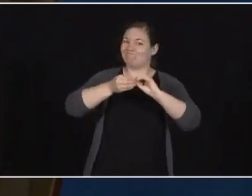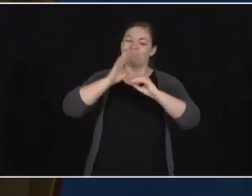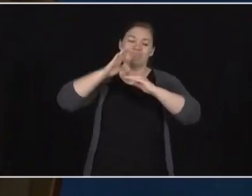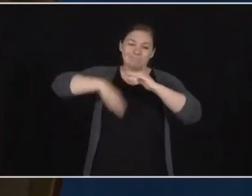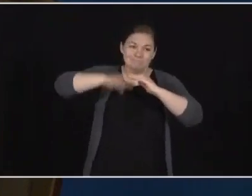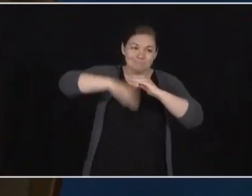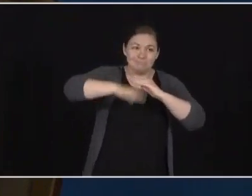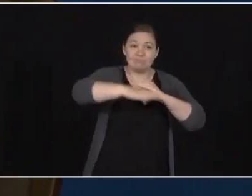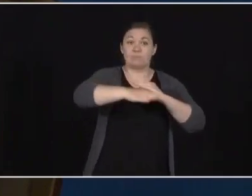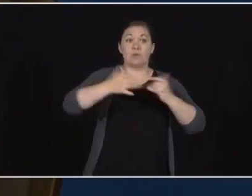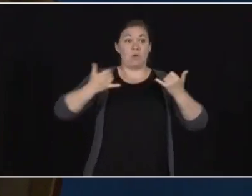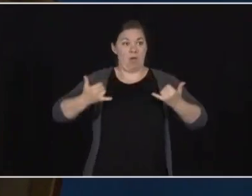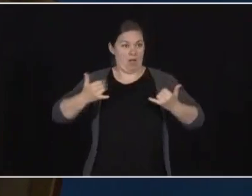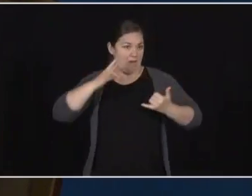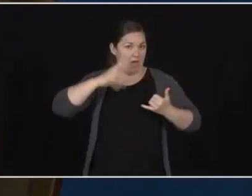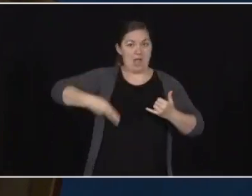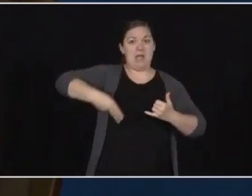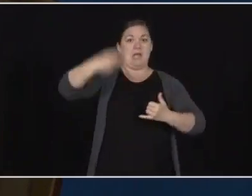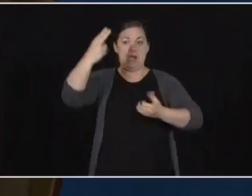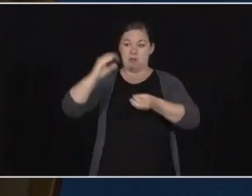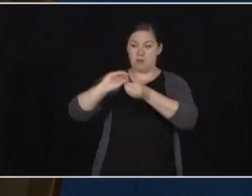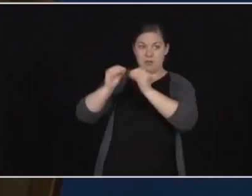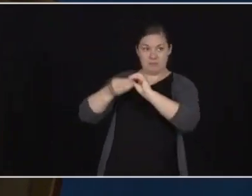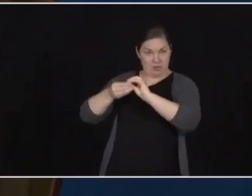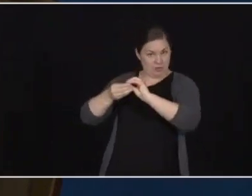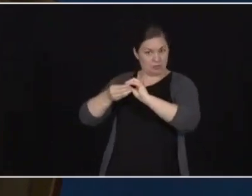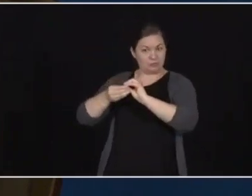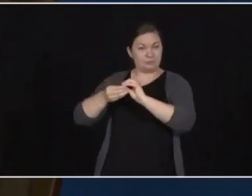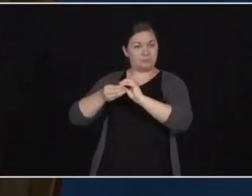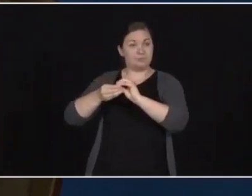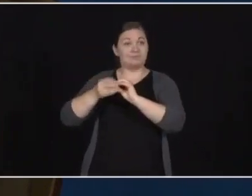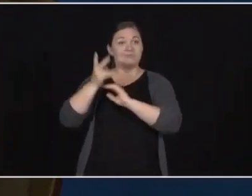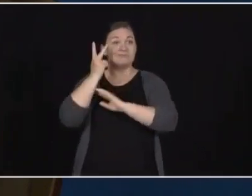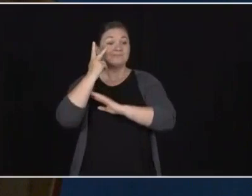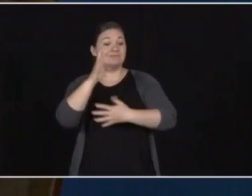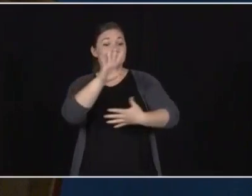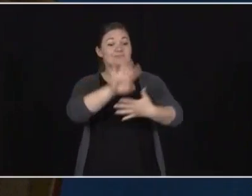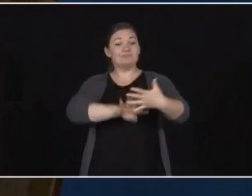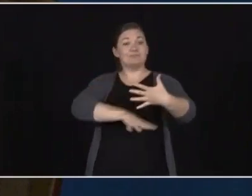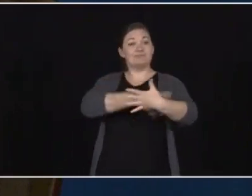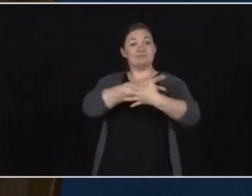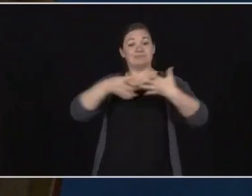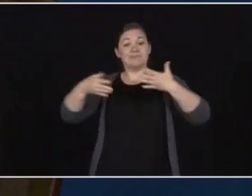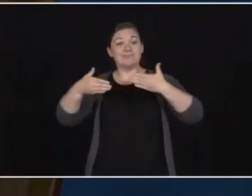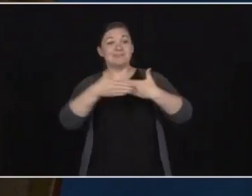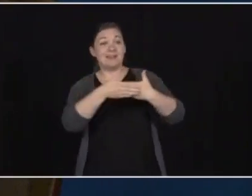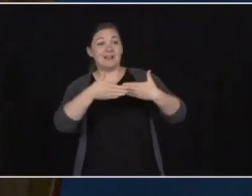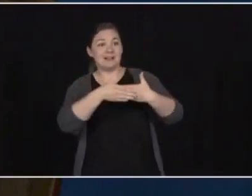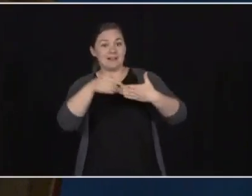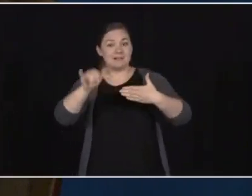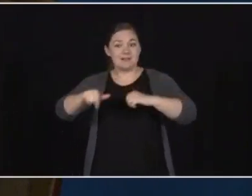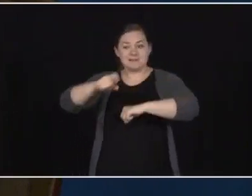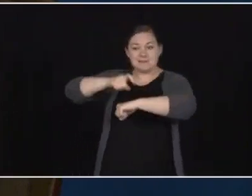That does result in some variation on any given day. Her right now we see where the high peak in terms of testing volumes.